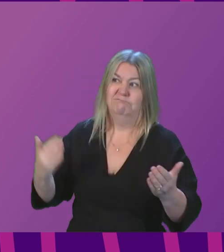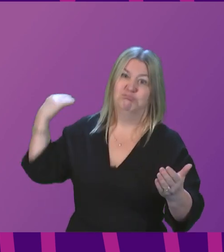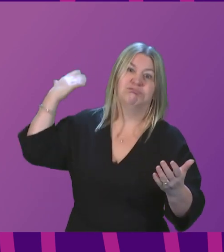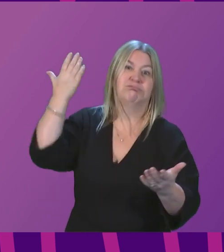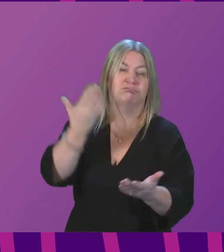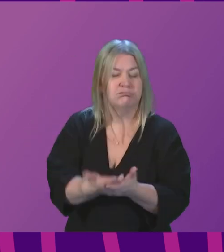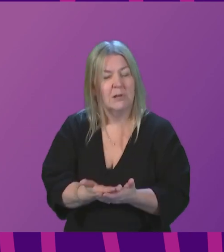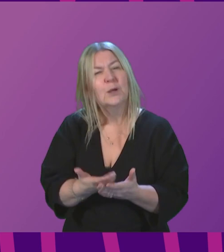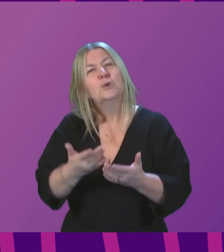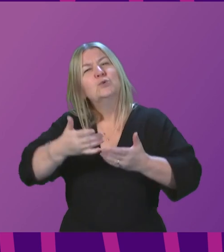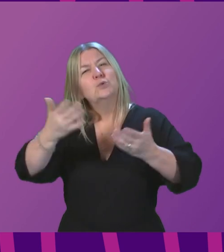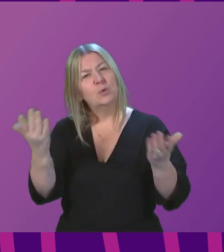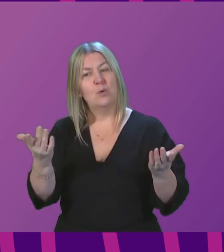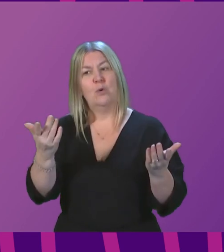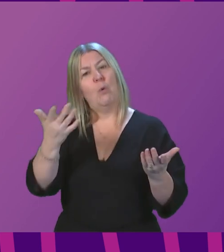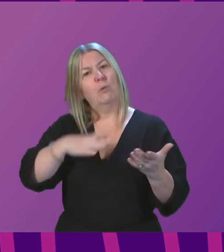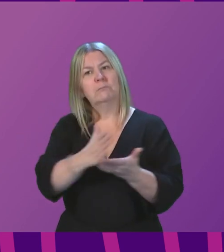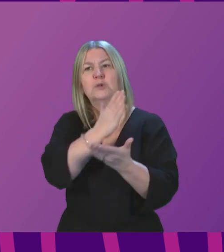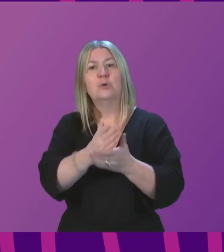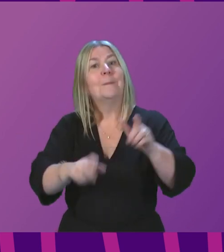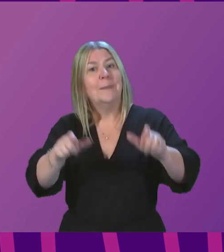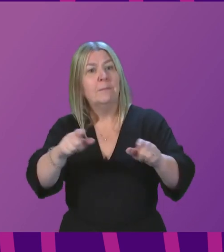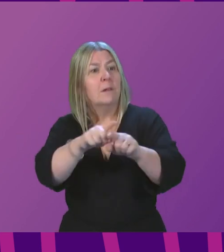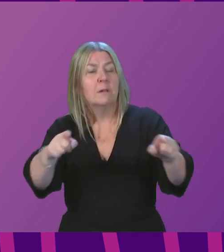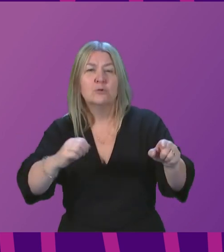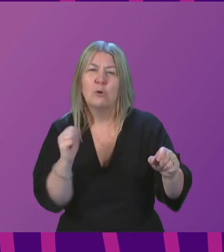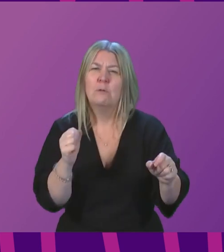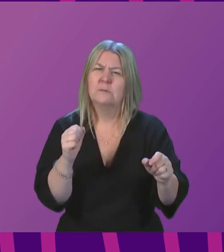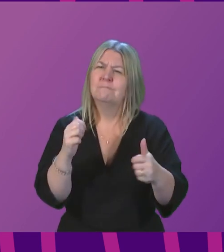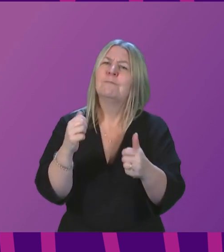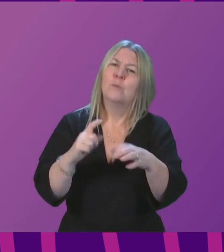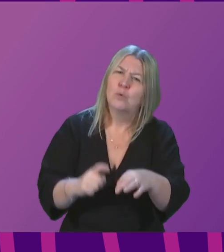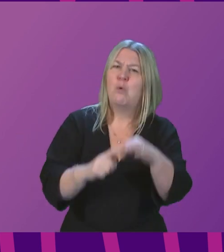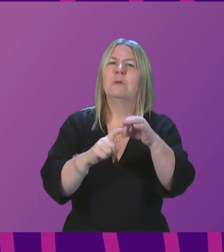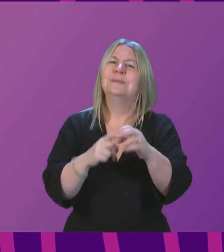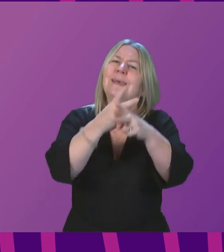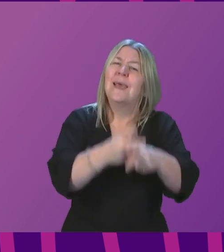to ensure that everyone gets the high-quality care that they are entitled to, regardless of where they live in Scotland.